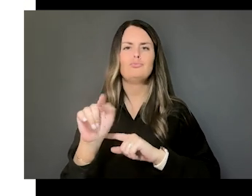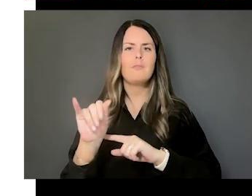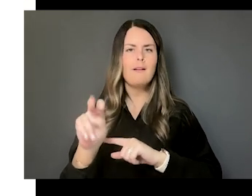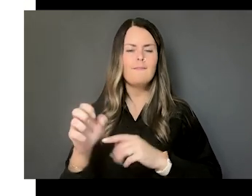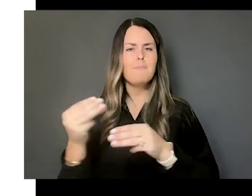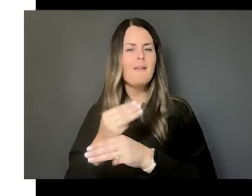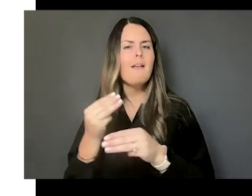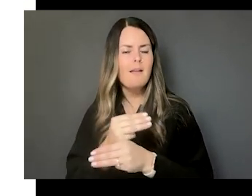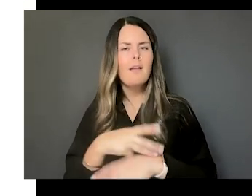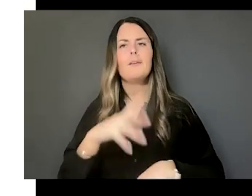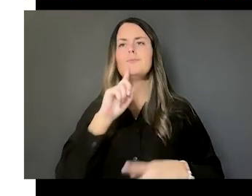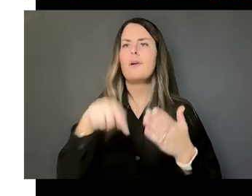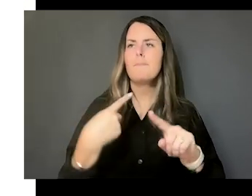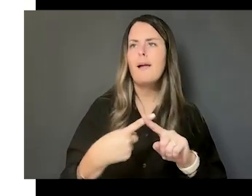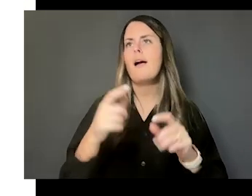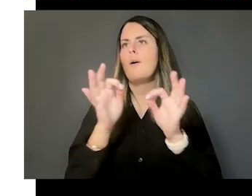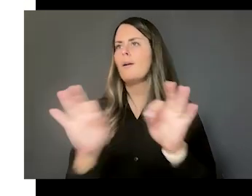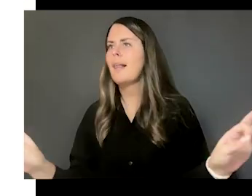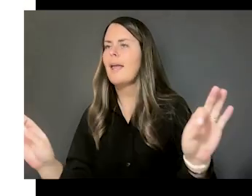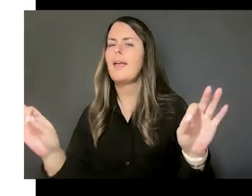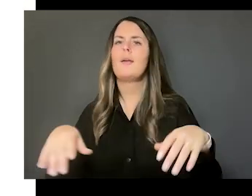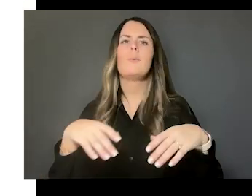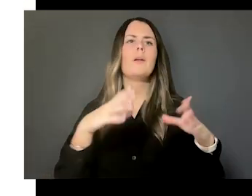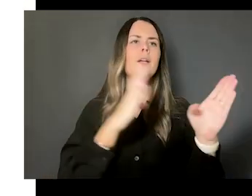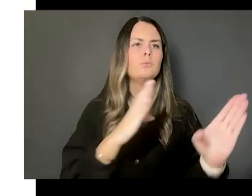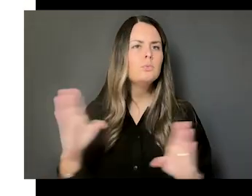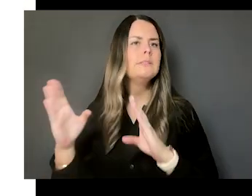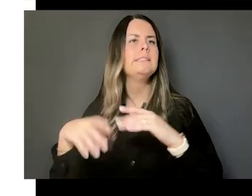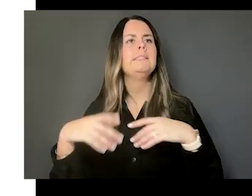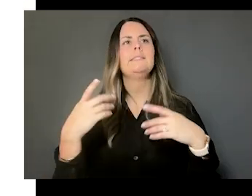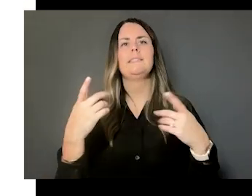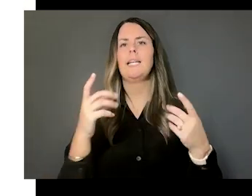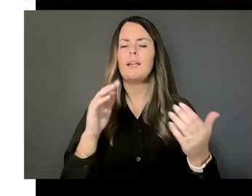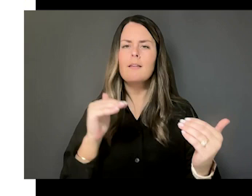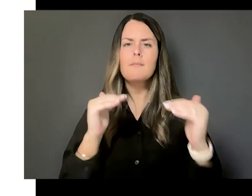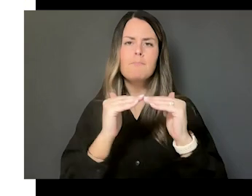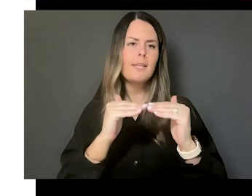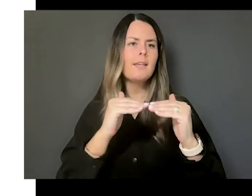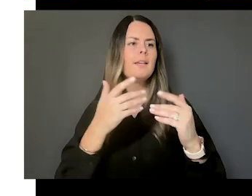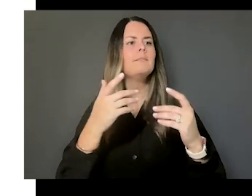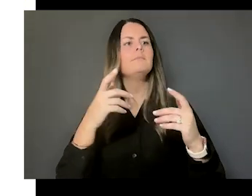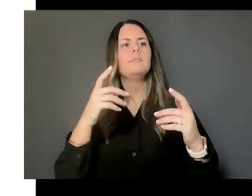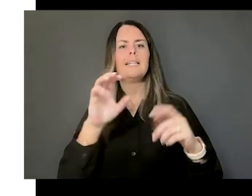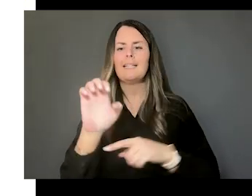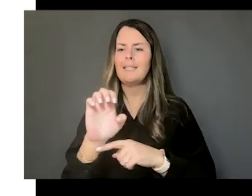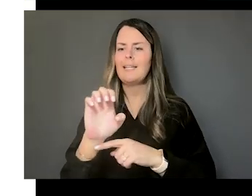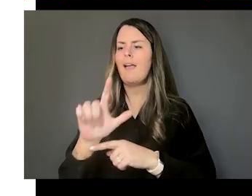talking about the language routines, meeting the needs of our students with our high EL and EE populations.